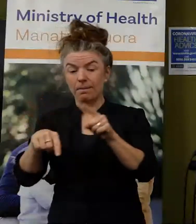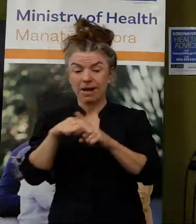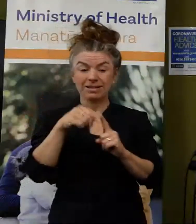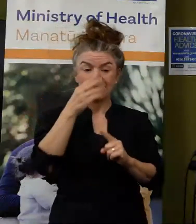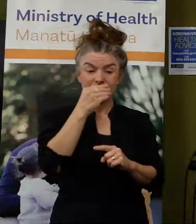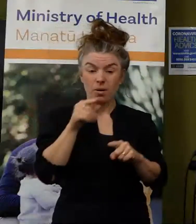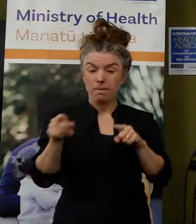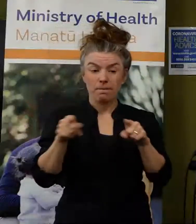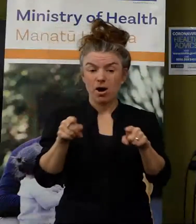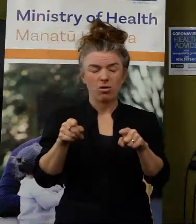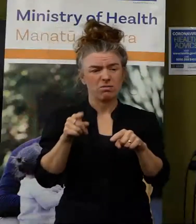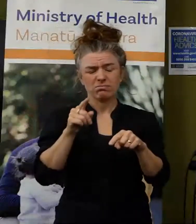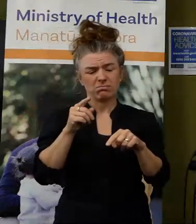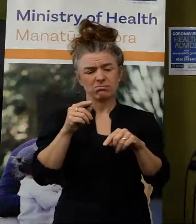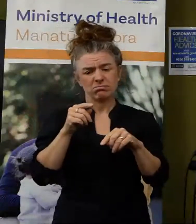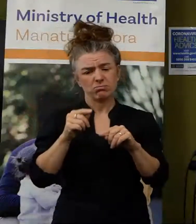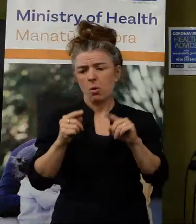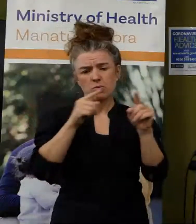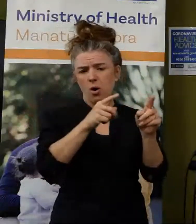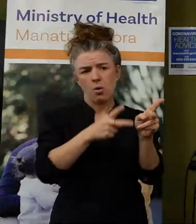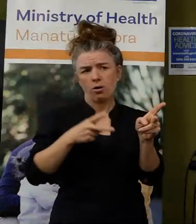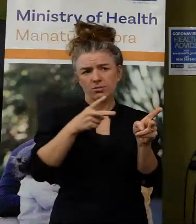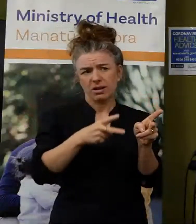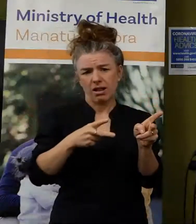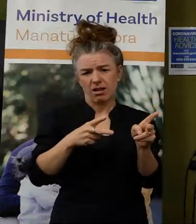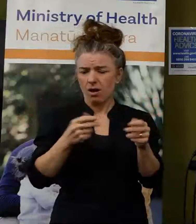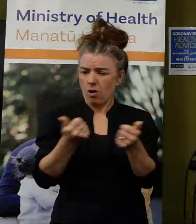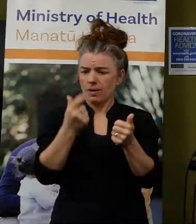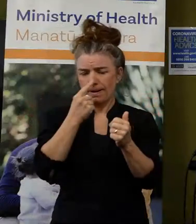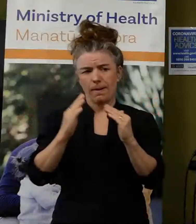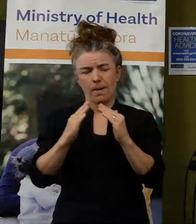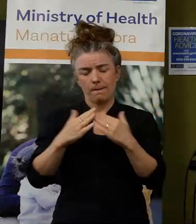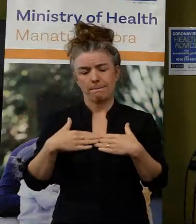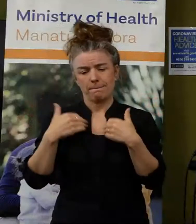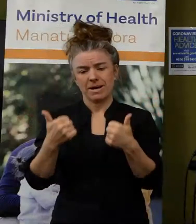don't end up in hospital. What we can do, what is absolutely within our control